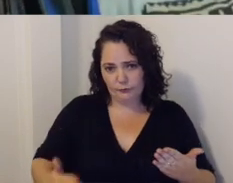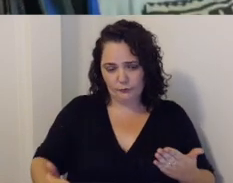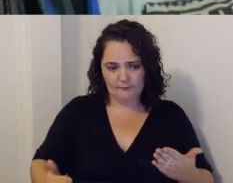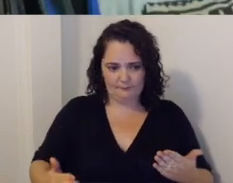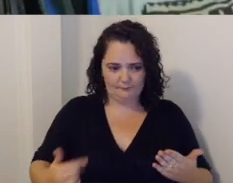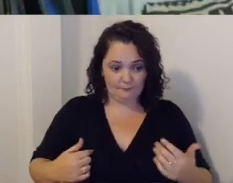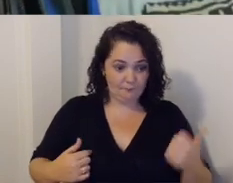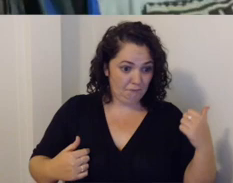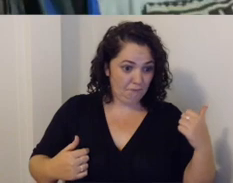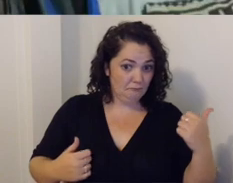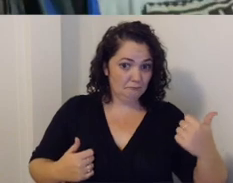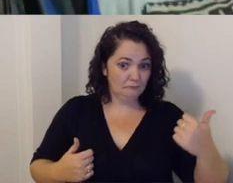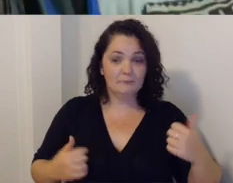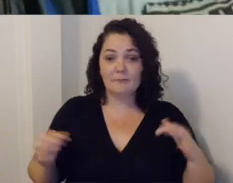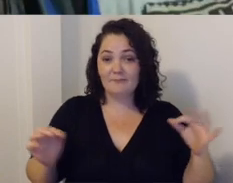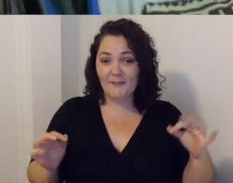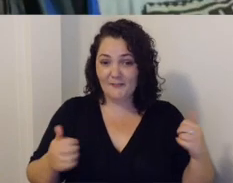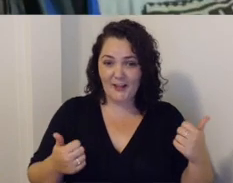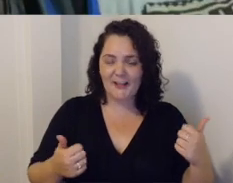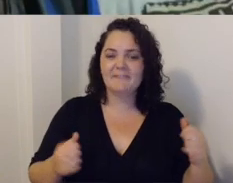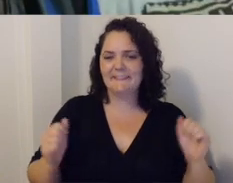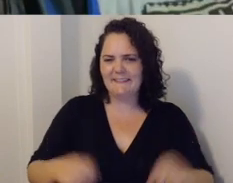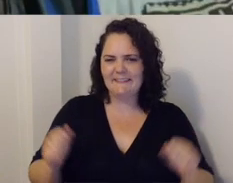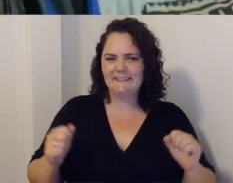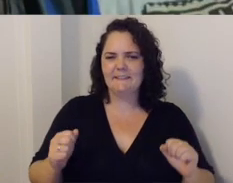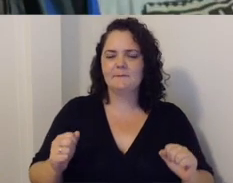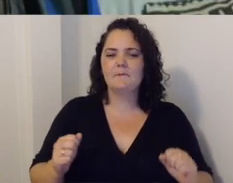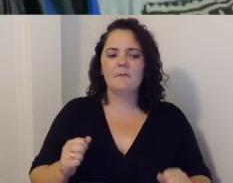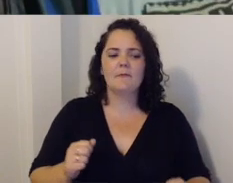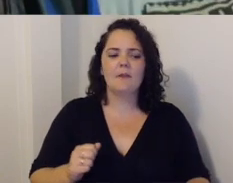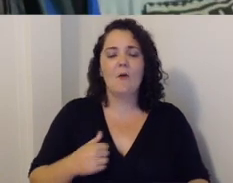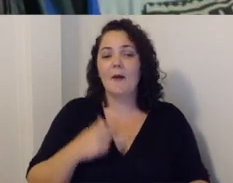big yes energy back here that uh we're gonna go longer so we're gonna push this drawing out